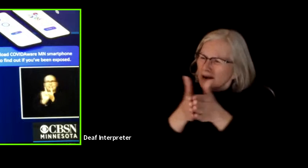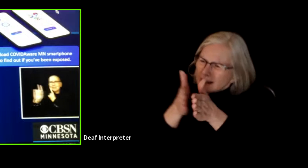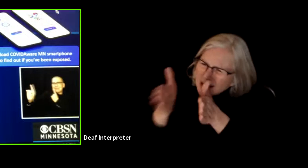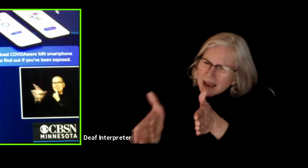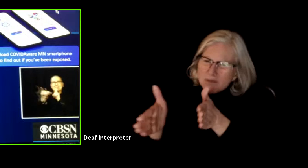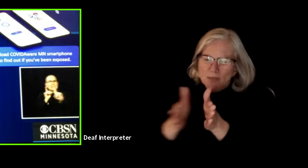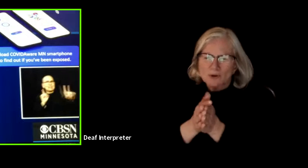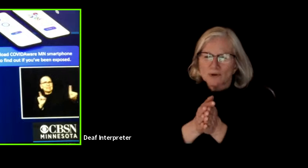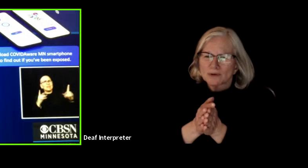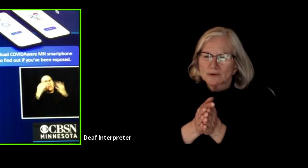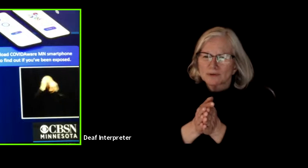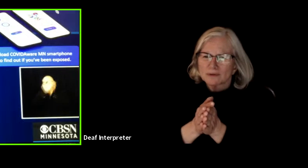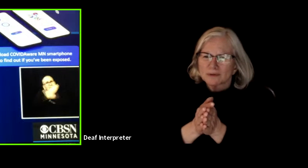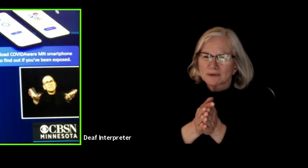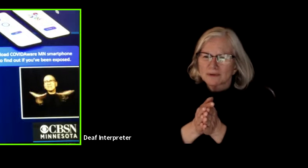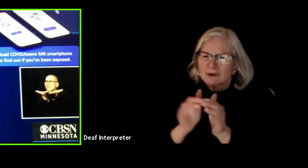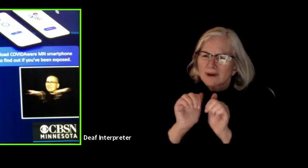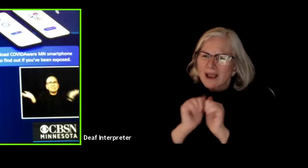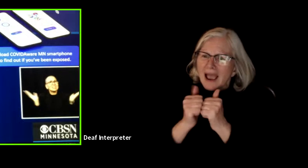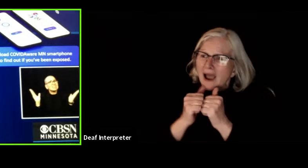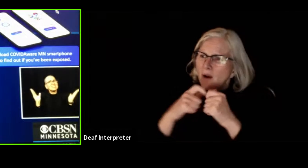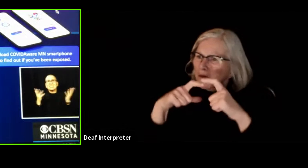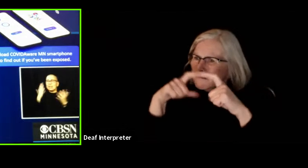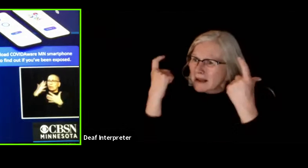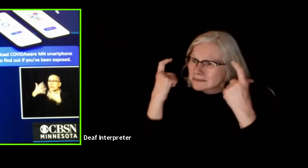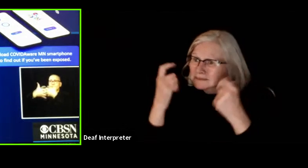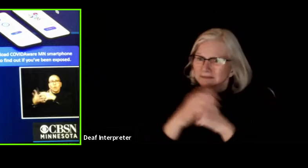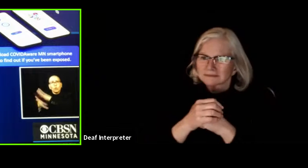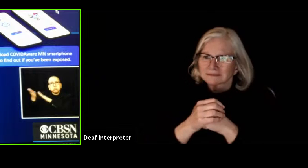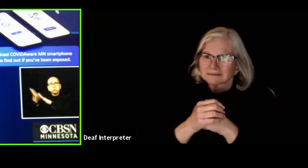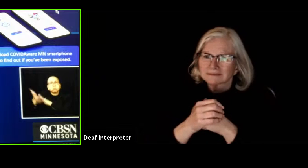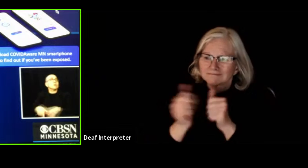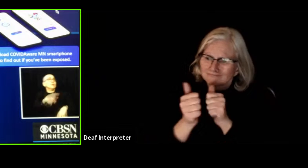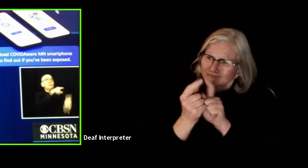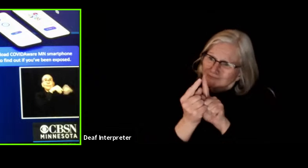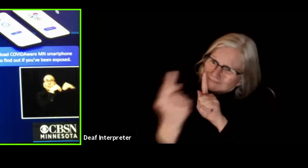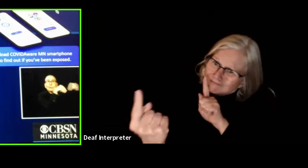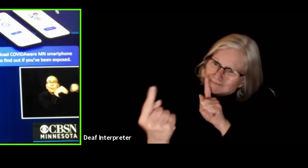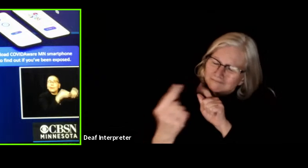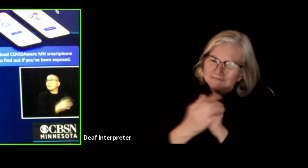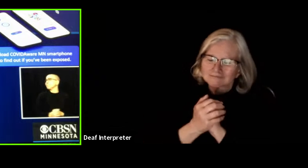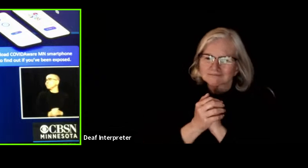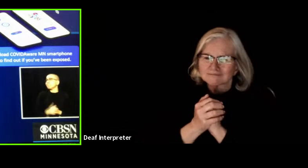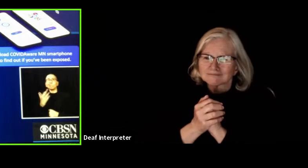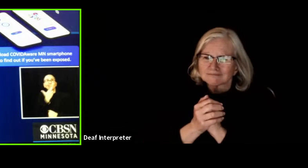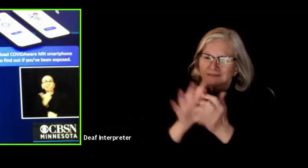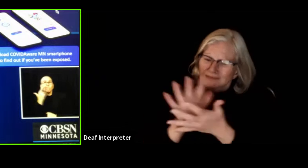MANUFACTURING, RETAIL OR AN INDUSTRY WE'RE TALKING QUITE A BIT ABOUT TODAY, HOSPITALITY, BARS AND RESTAURANTS, THEY'RE